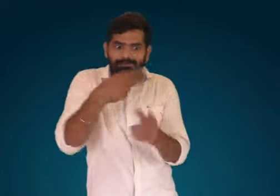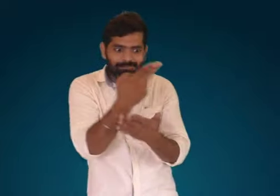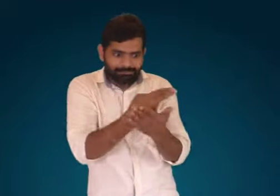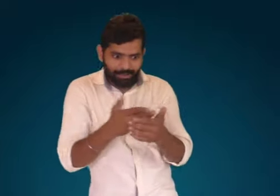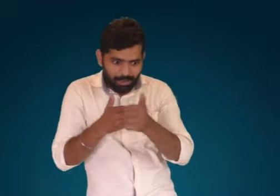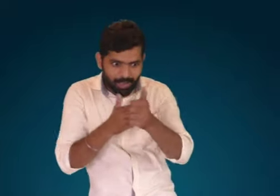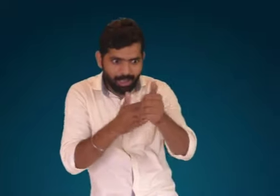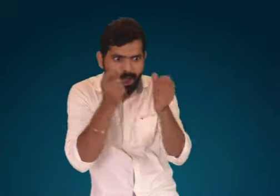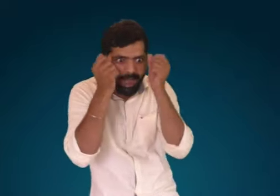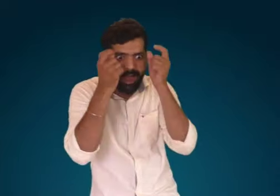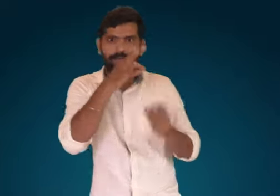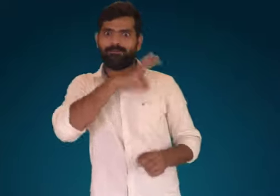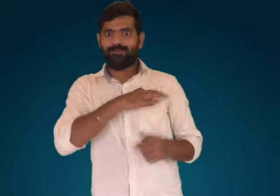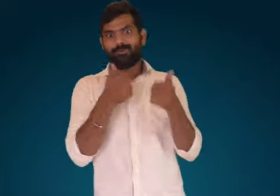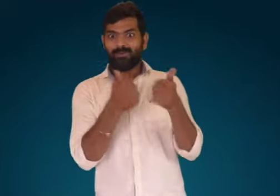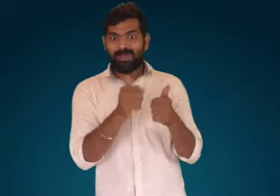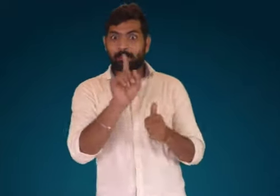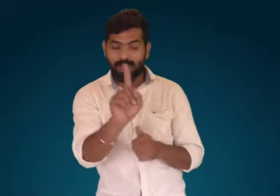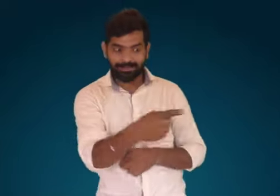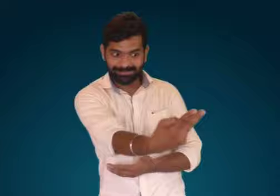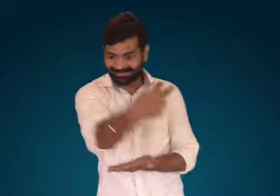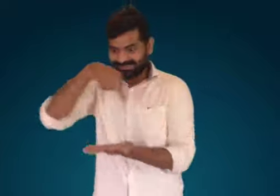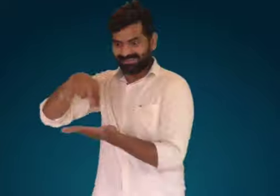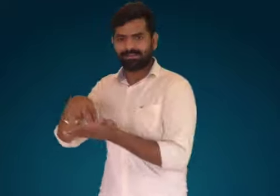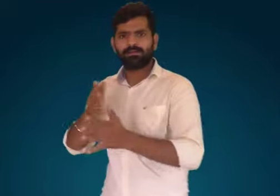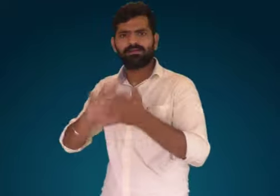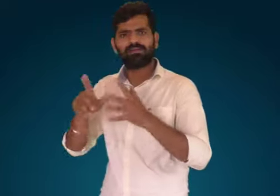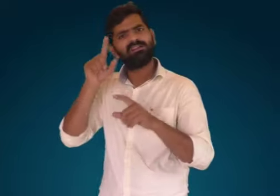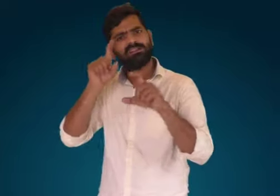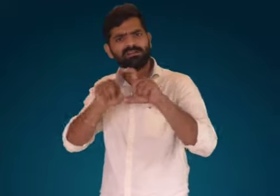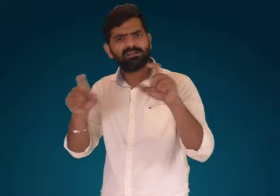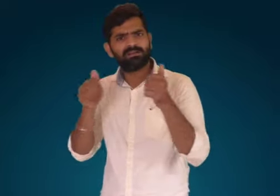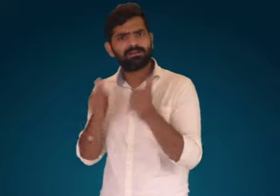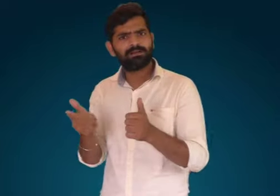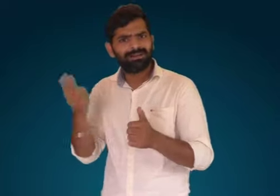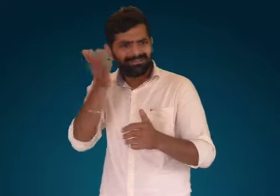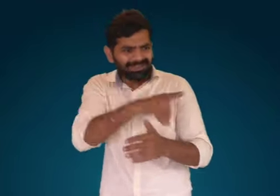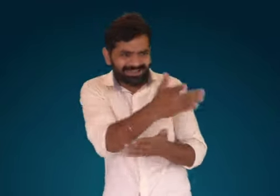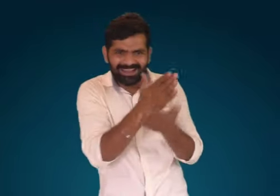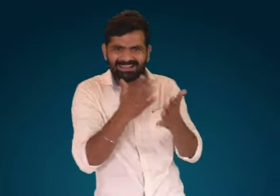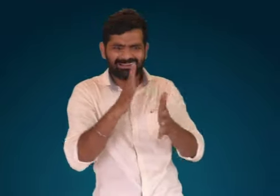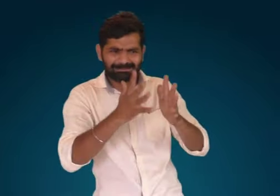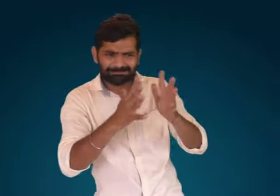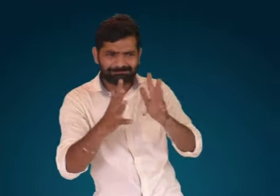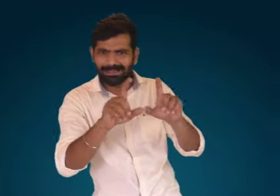connect the images with signs and words effectively